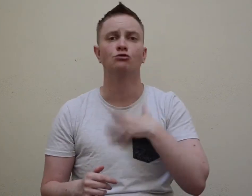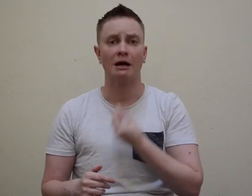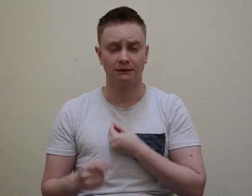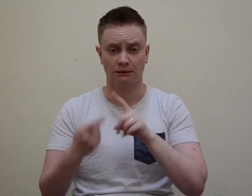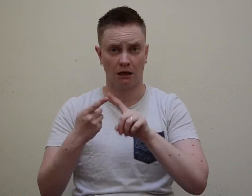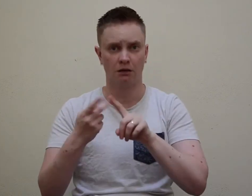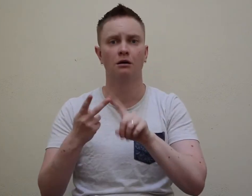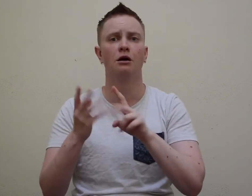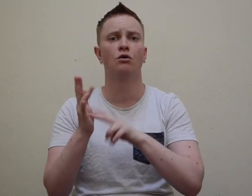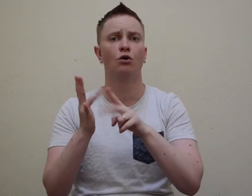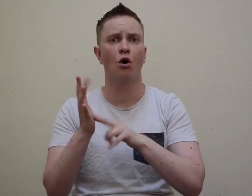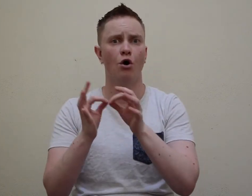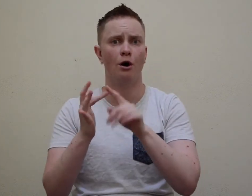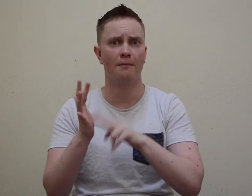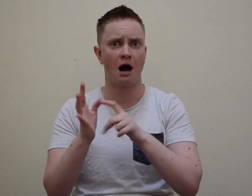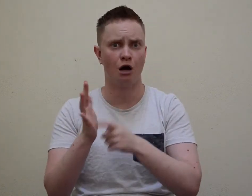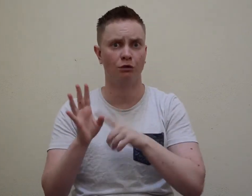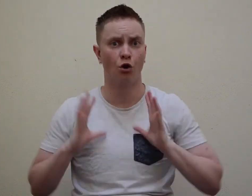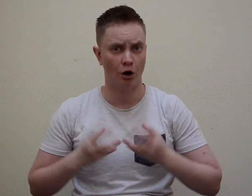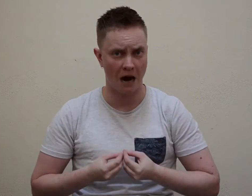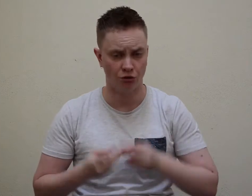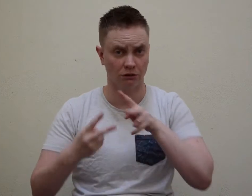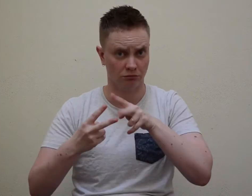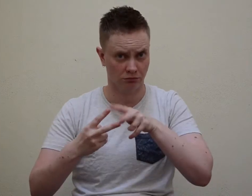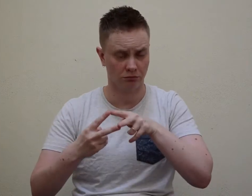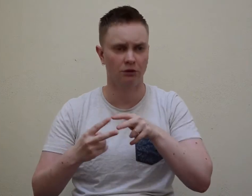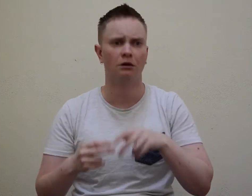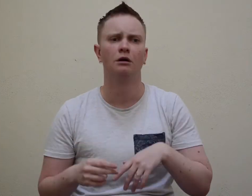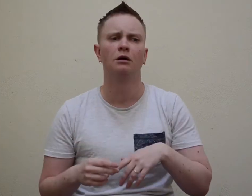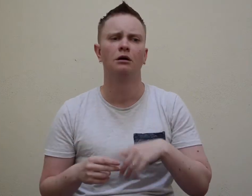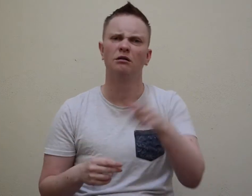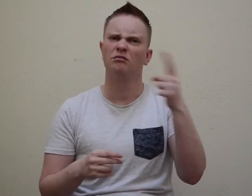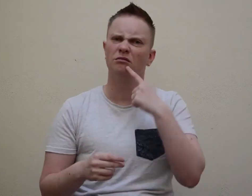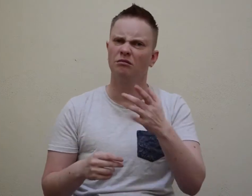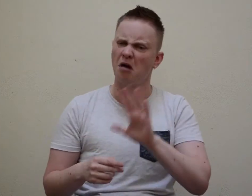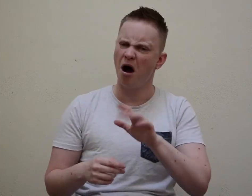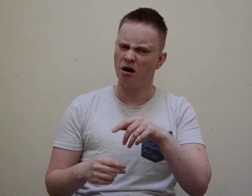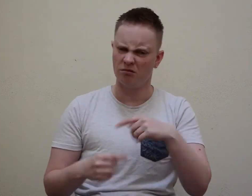about the term transgender and non binary, it's two terms. Some people have said,